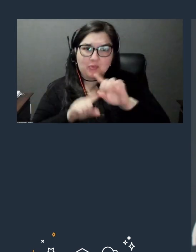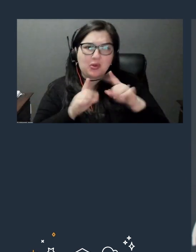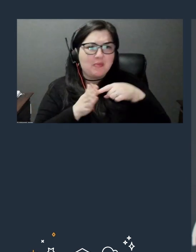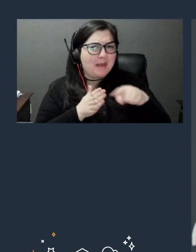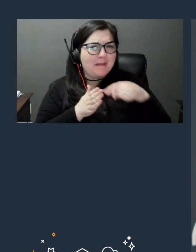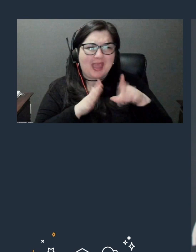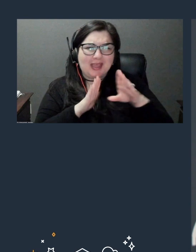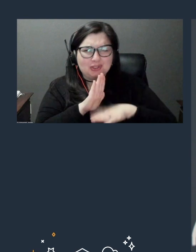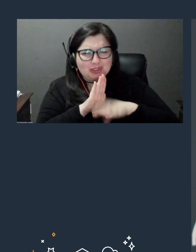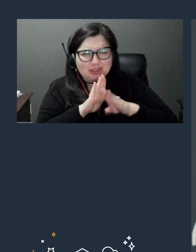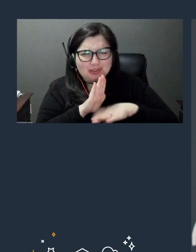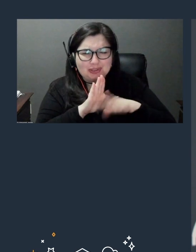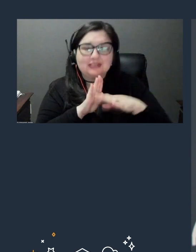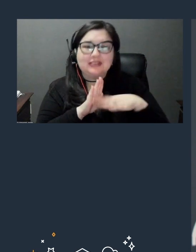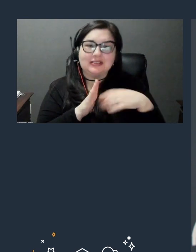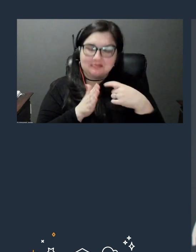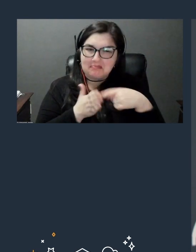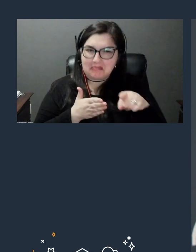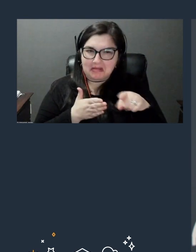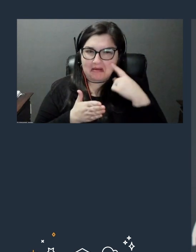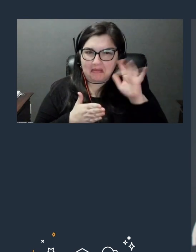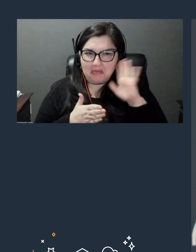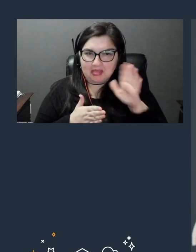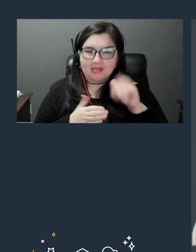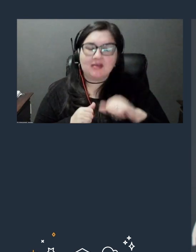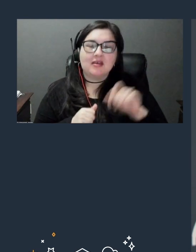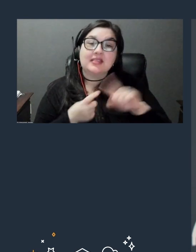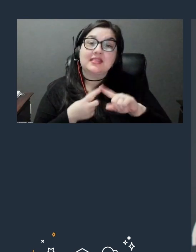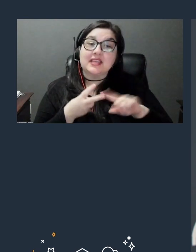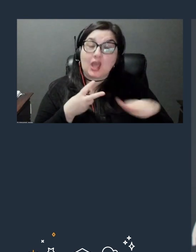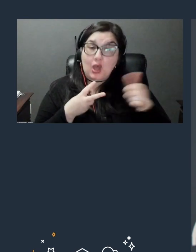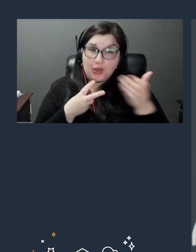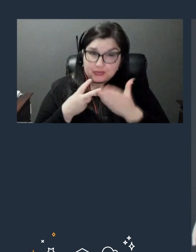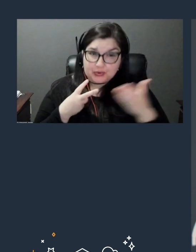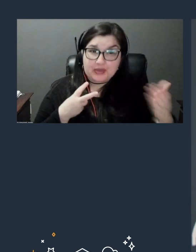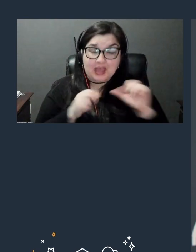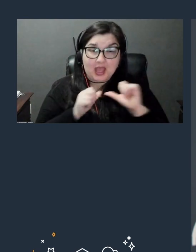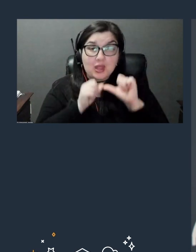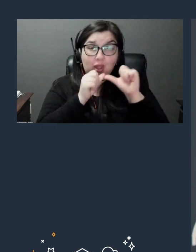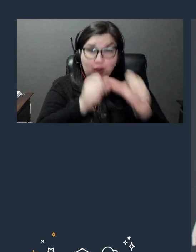The other thing that you can do is after even longer period of time, say after a year,